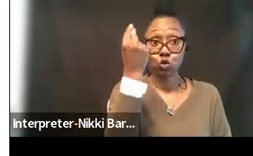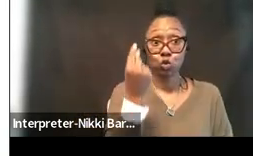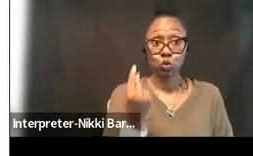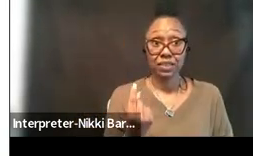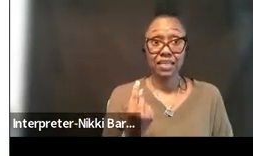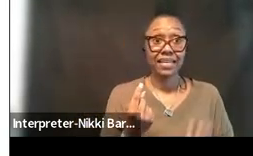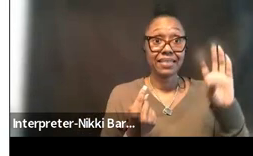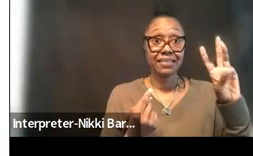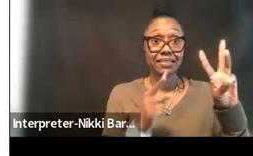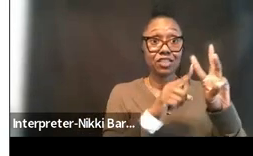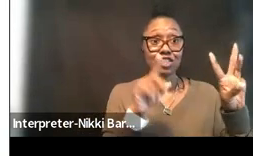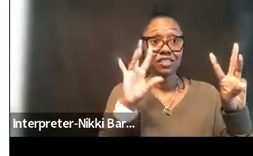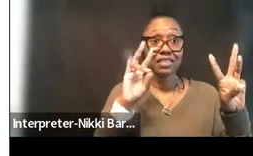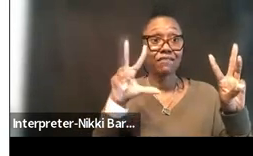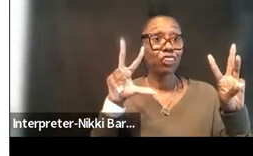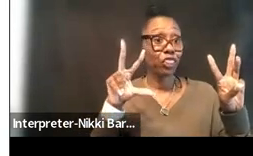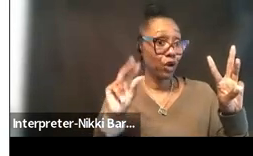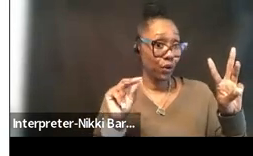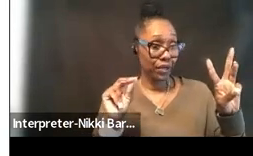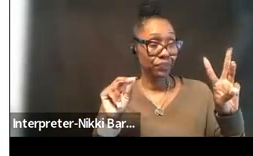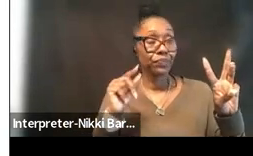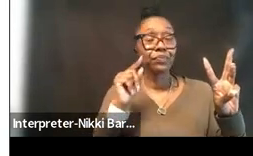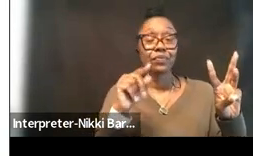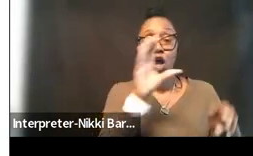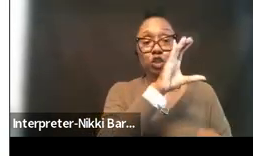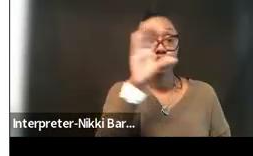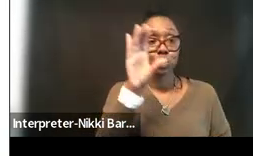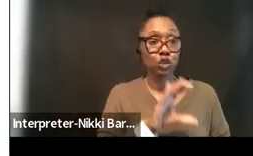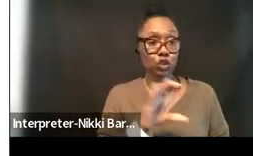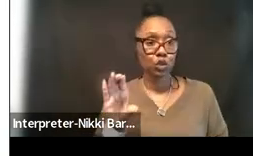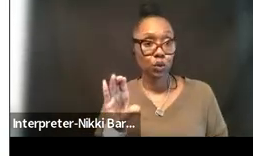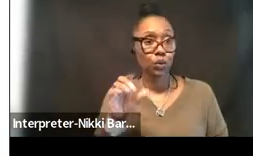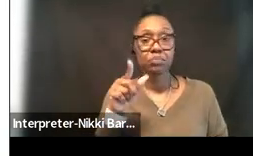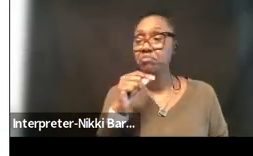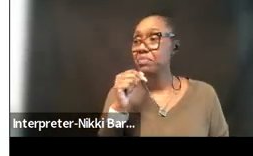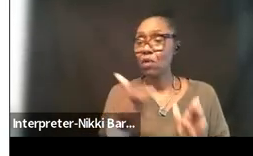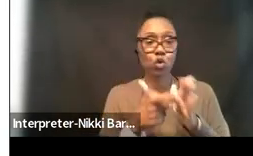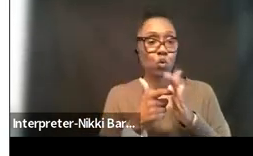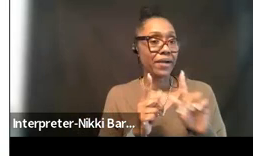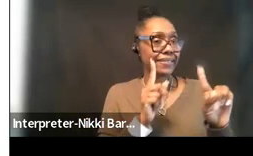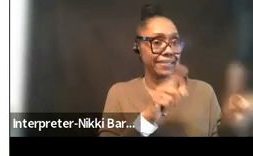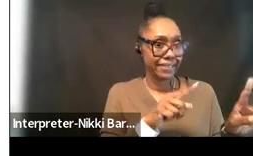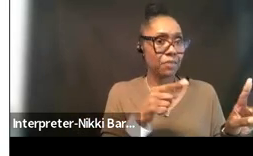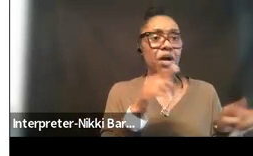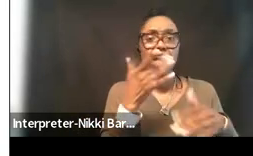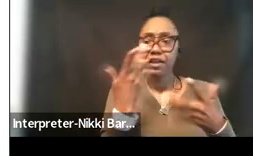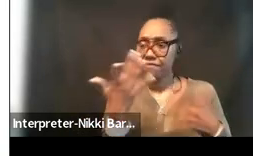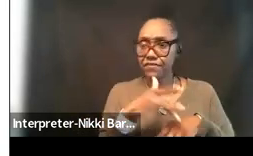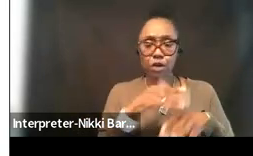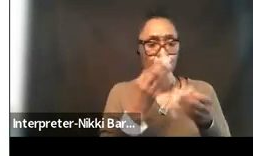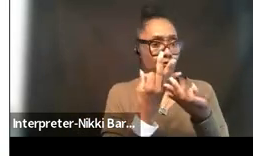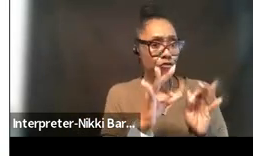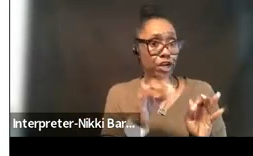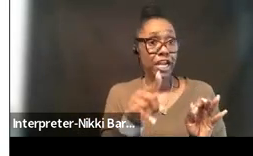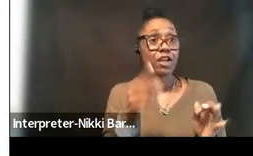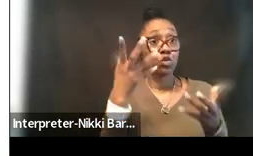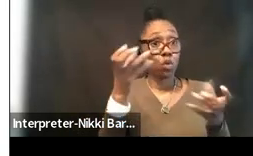It is free to join. It is virtual. There are no attendance requirements for more information you can email real talk at Vealink.